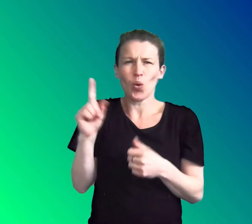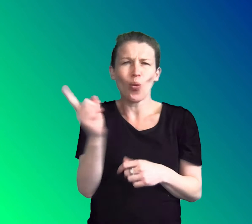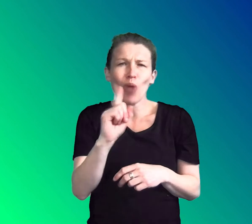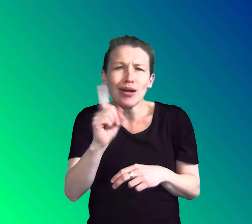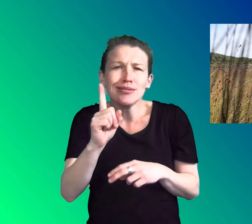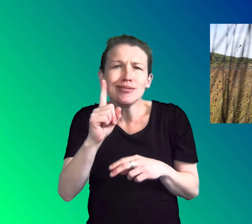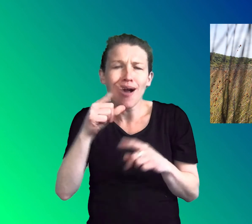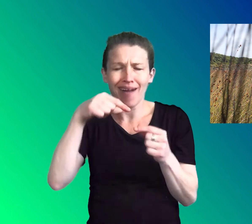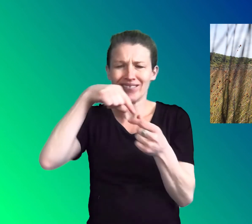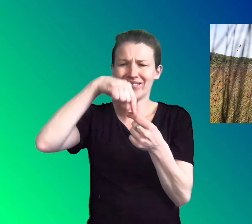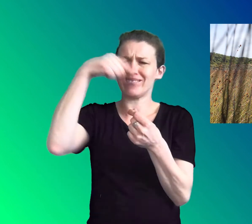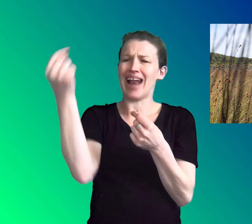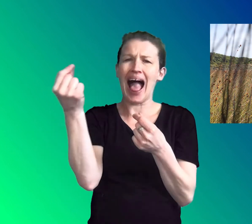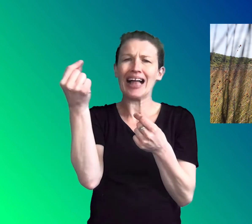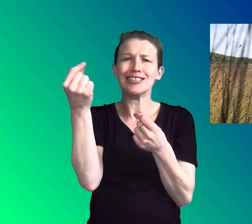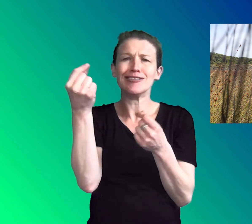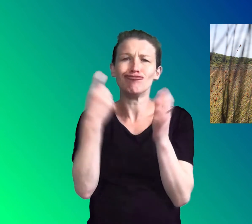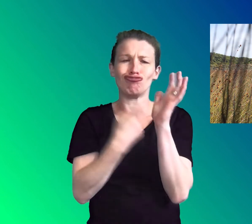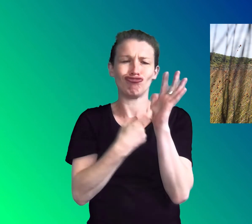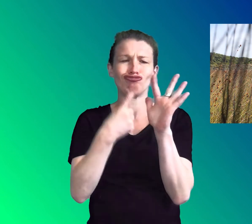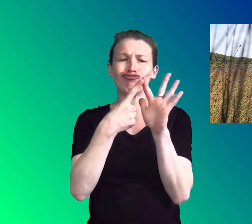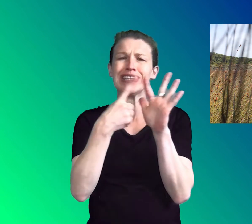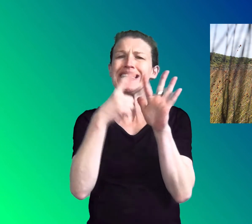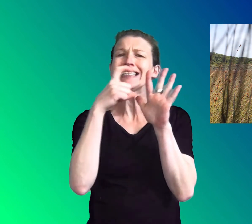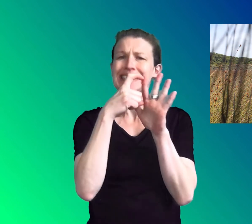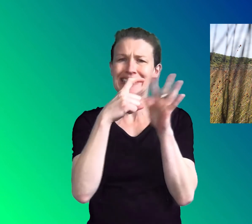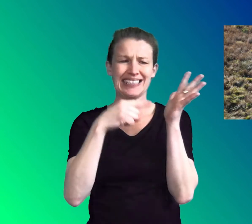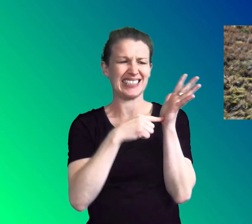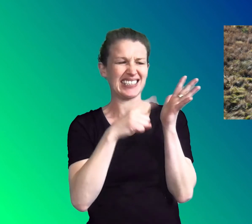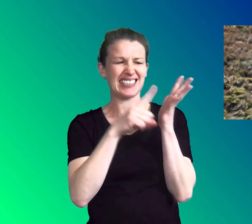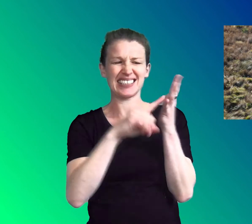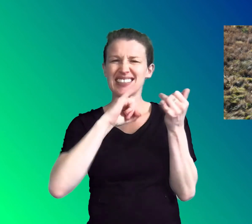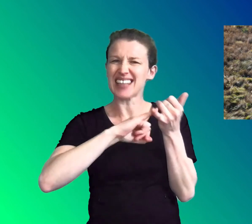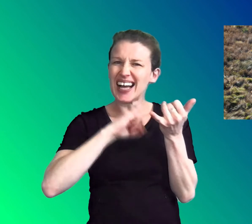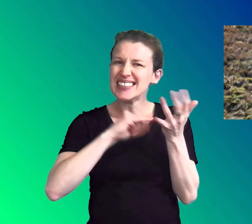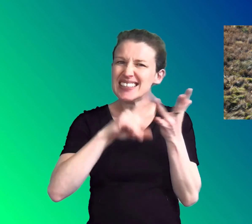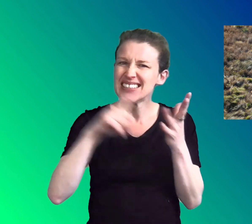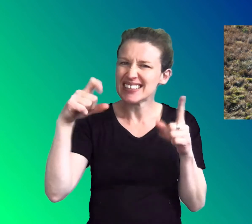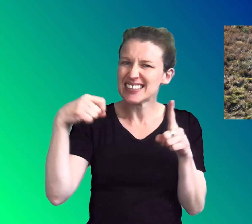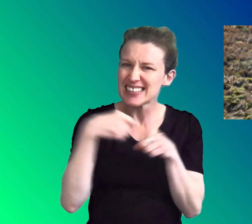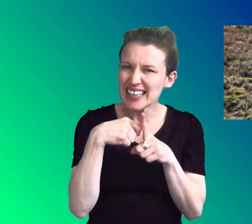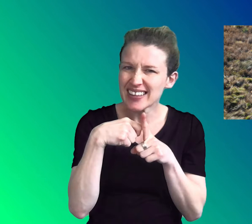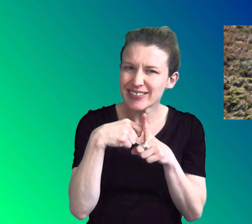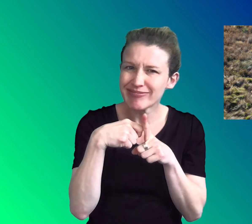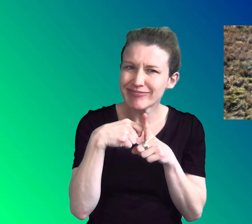Takahe prefer to eat flax, reeds and tussock.